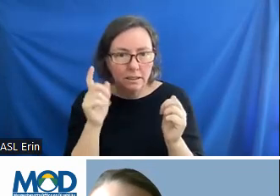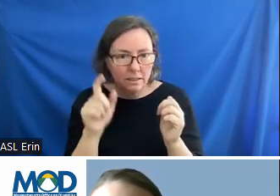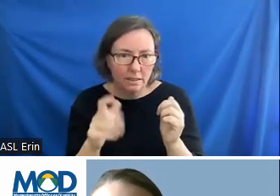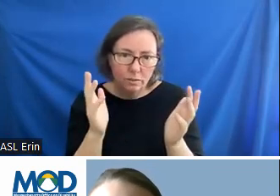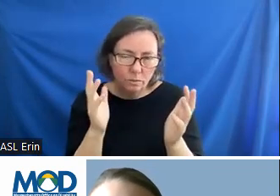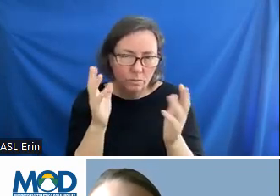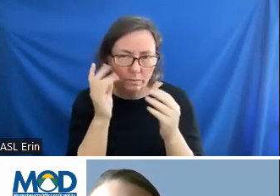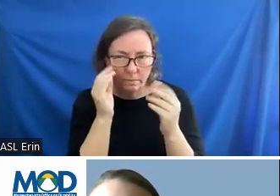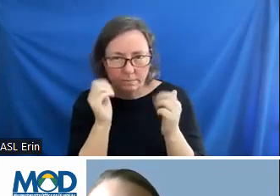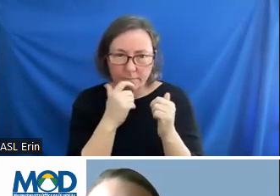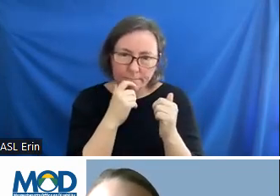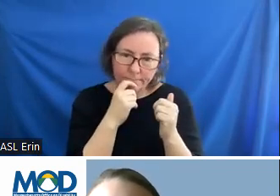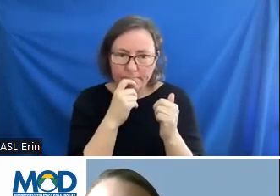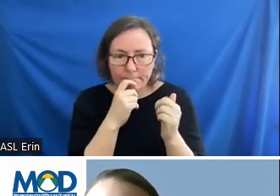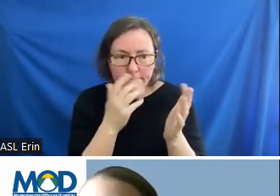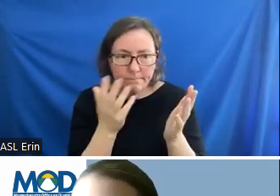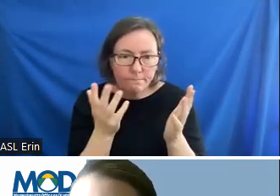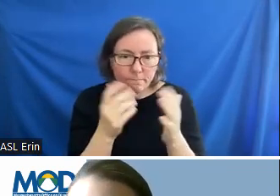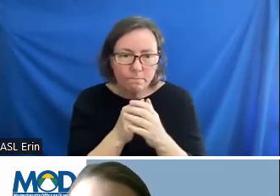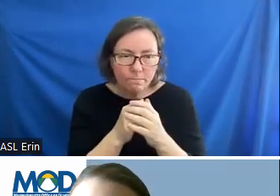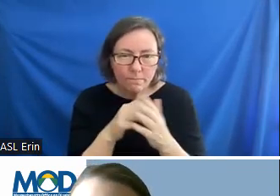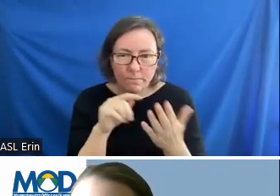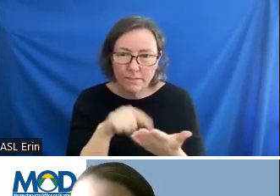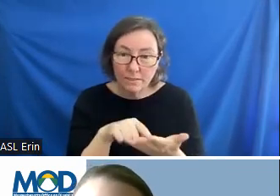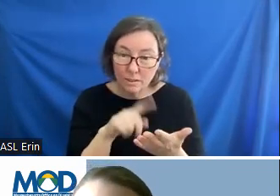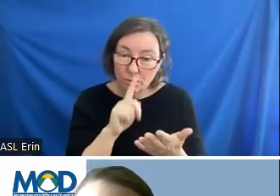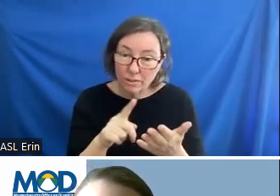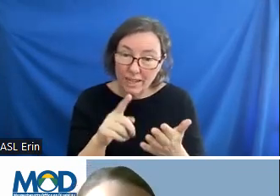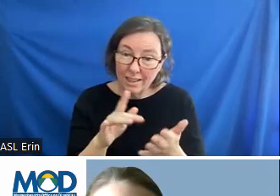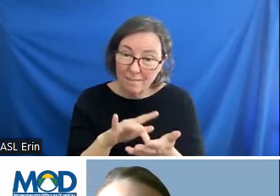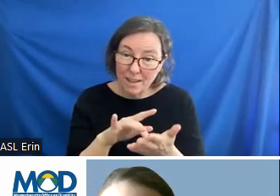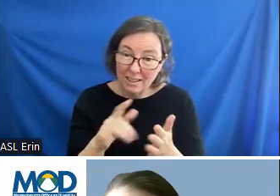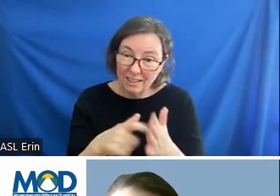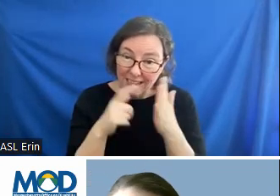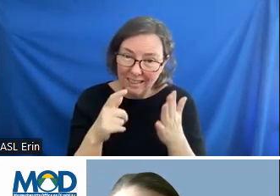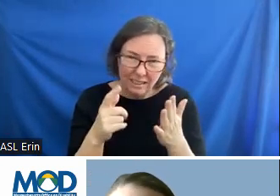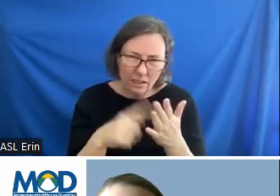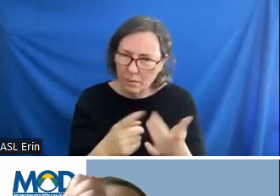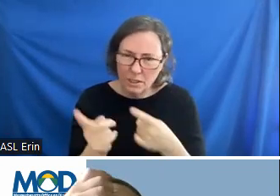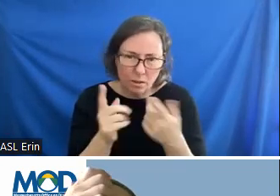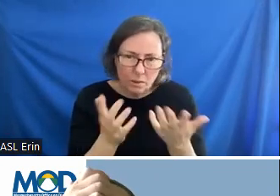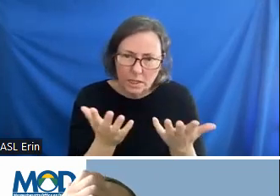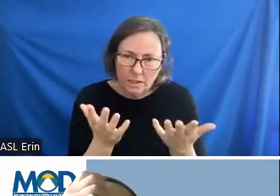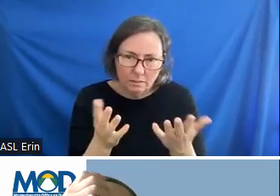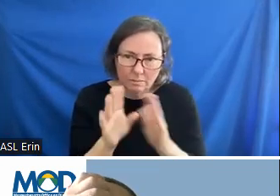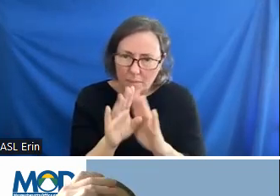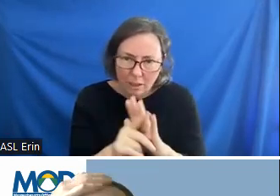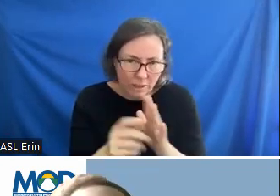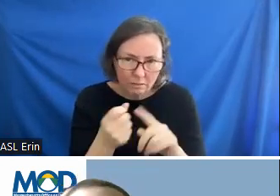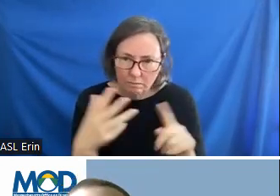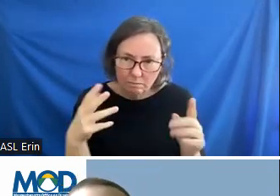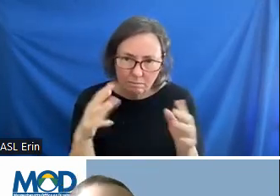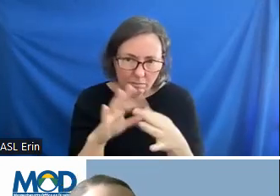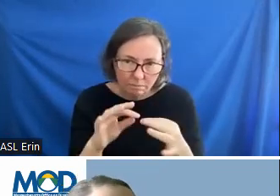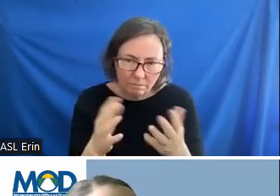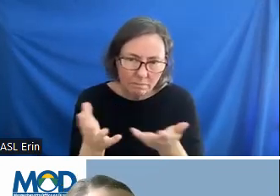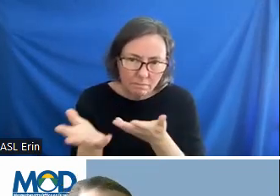about you know, is this medically necessary? So what's going on here? What's the background? It's